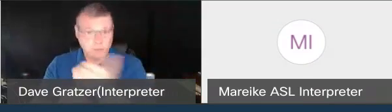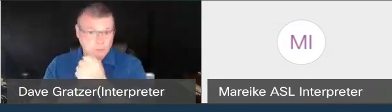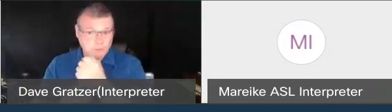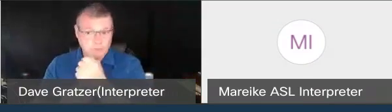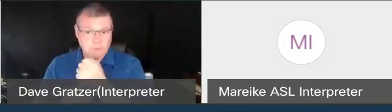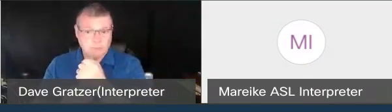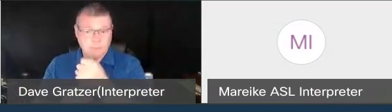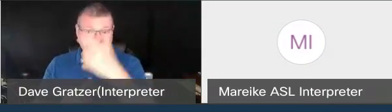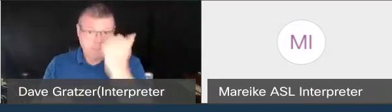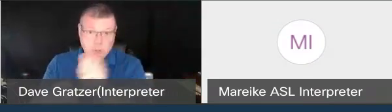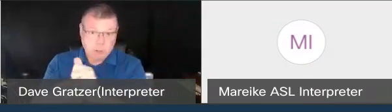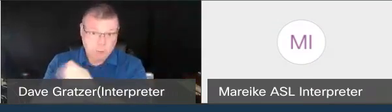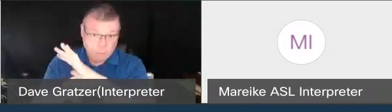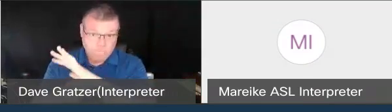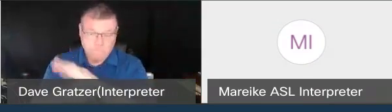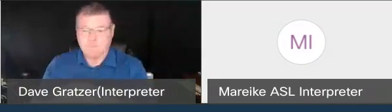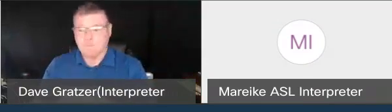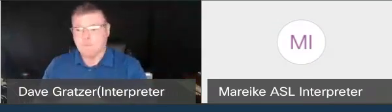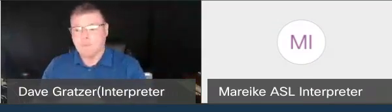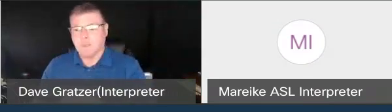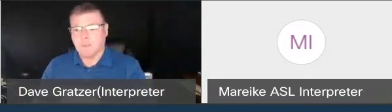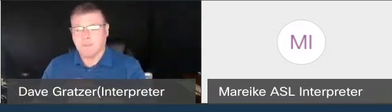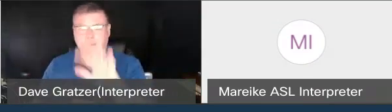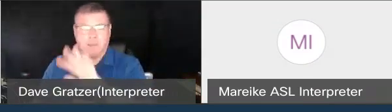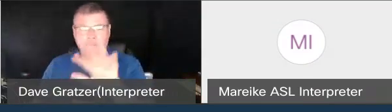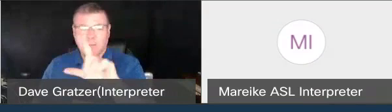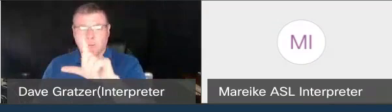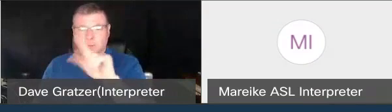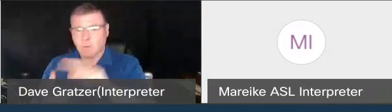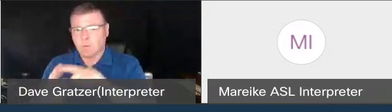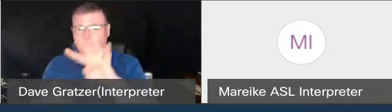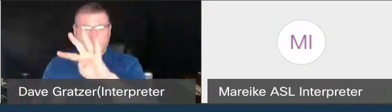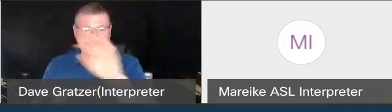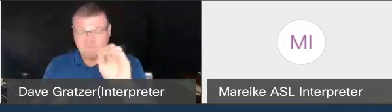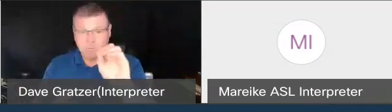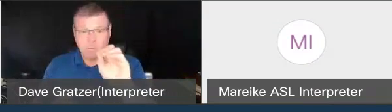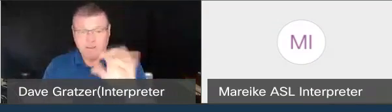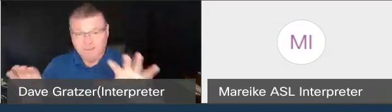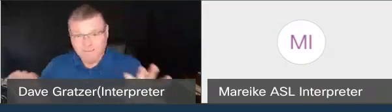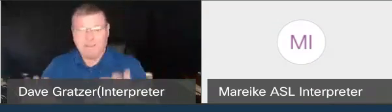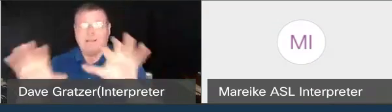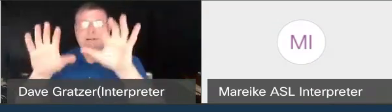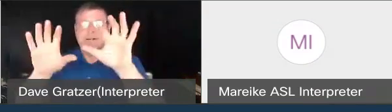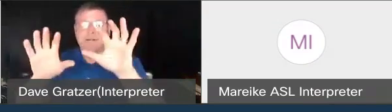due to COVID, um, approximately 20 to 40 active warrants for those quality-of-life violations.